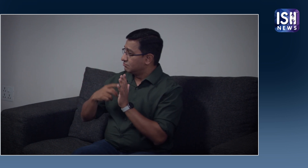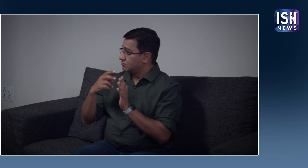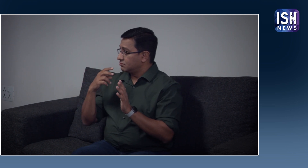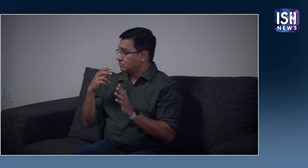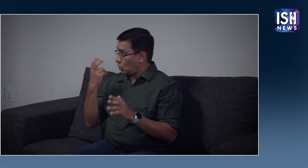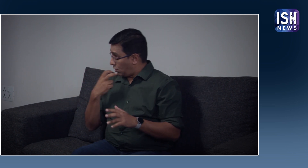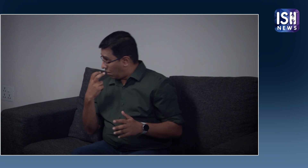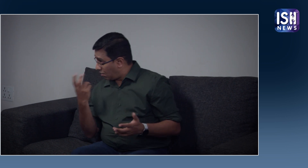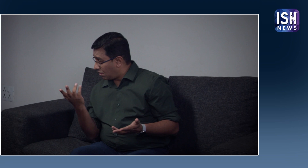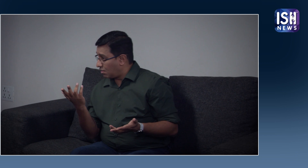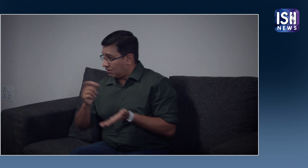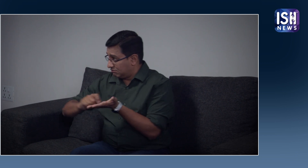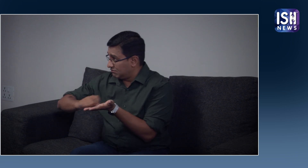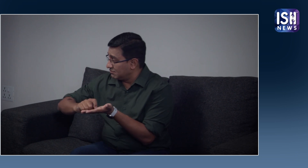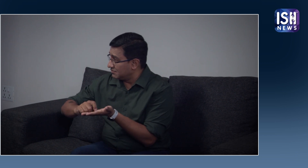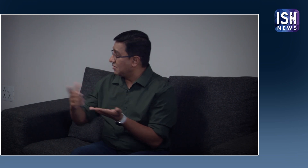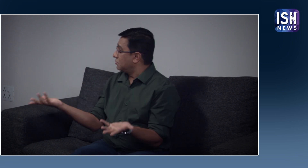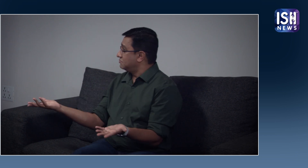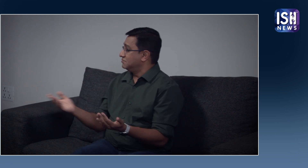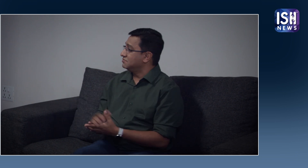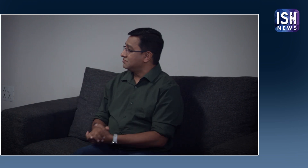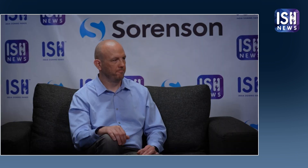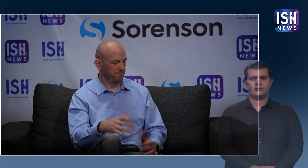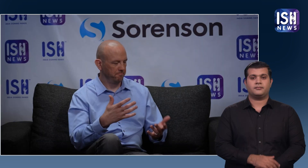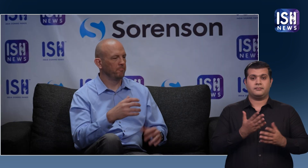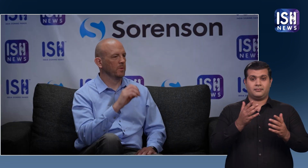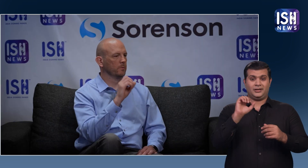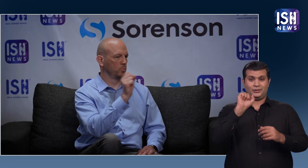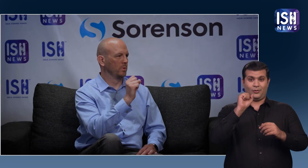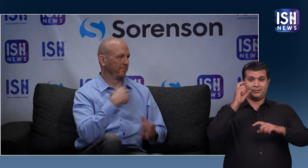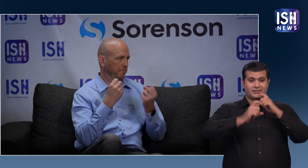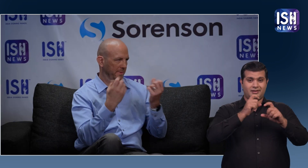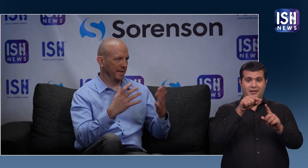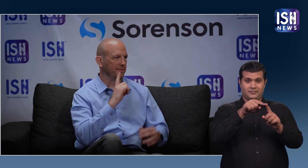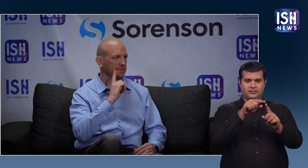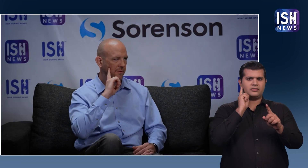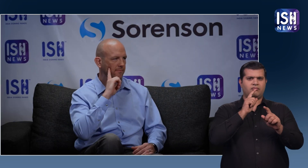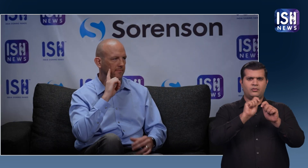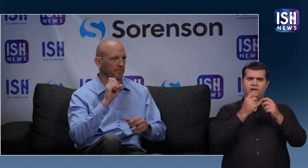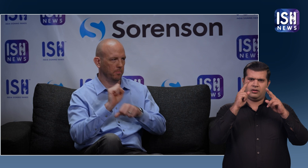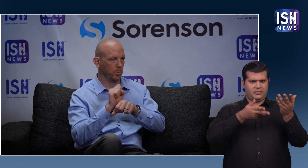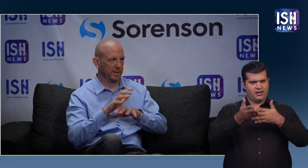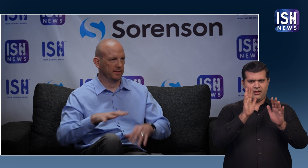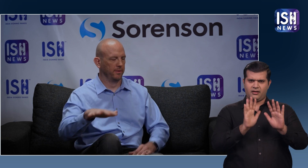Via oralism? Or by writting? Sorenson has many Deaf working with them.